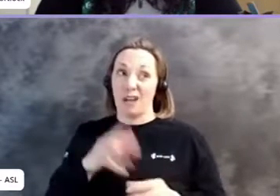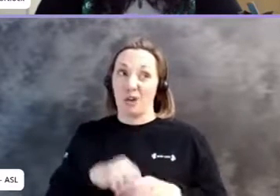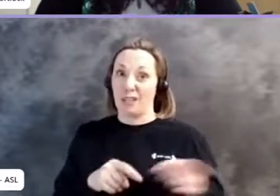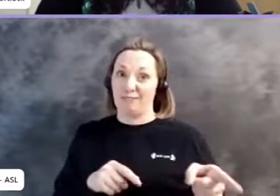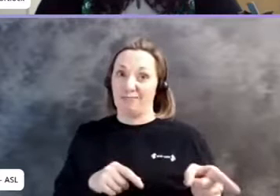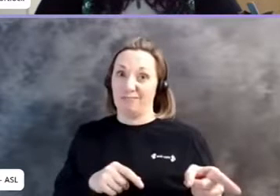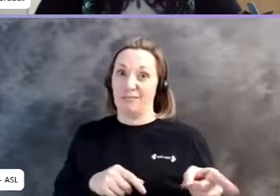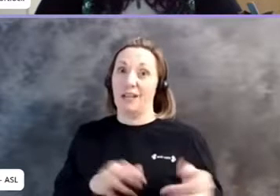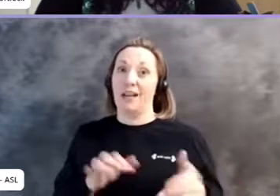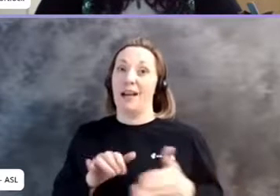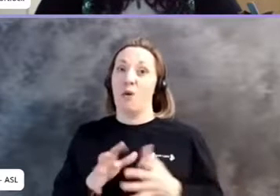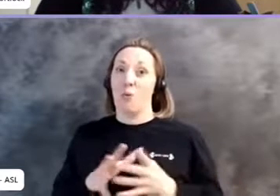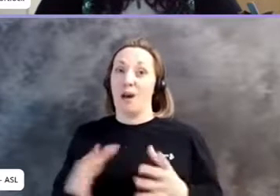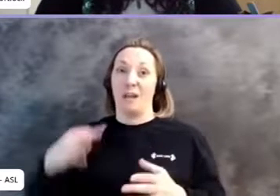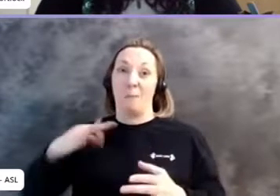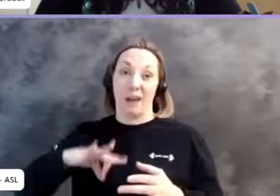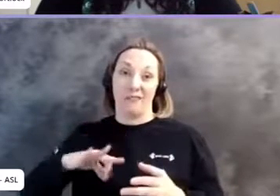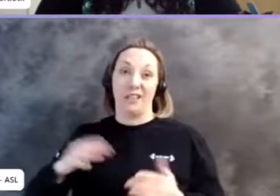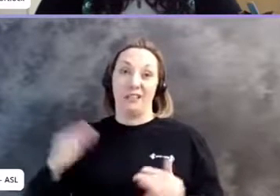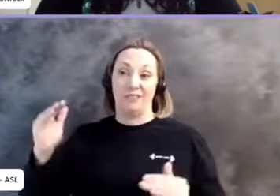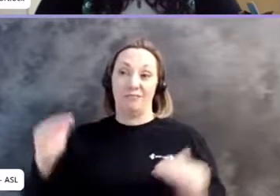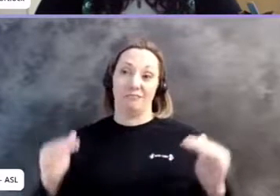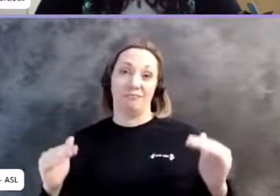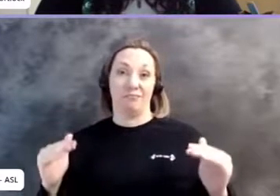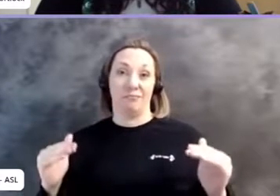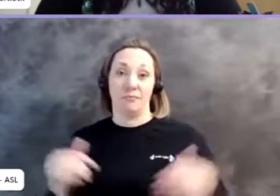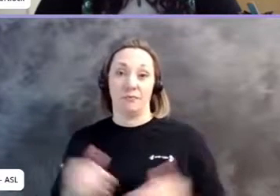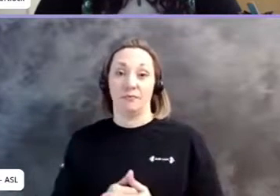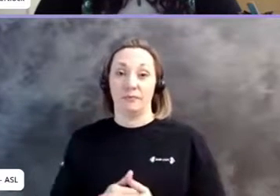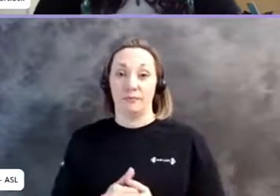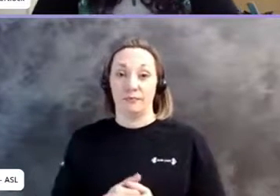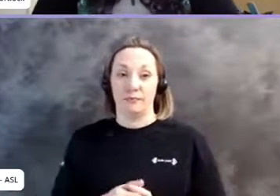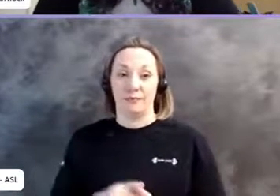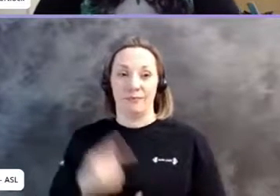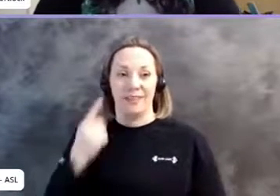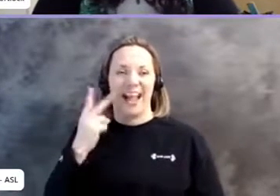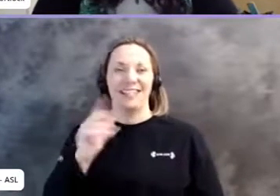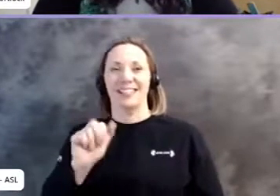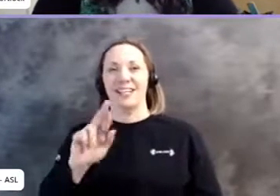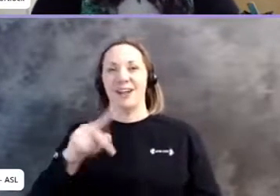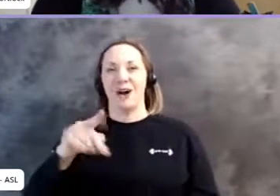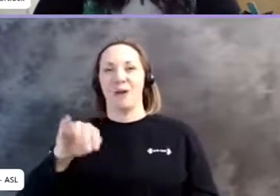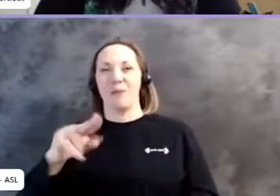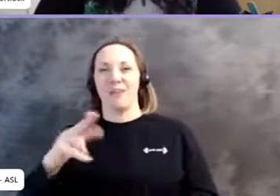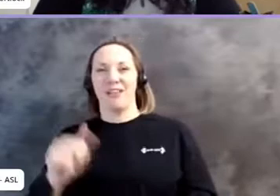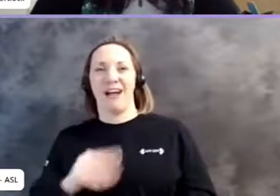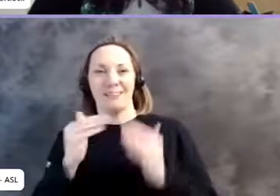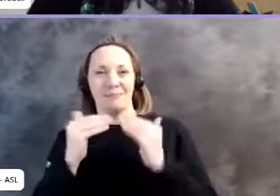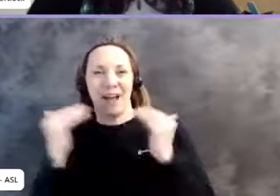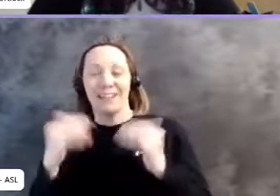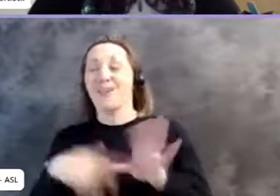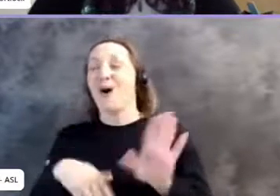and talking about facts. There's already the amount of people that you're excluding, this is the amount of of